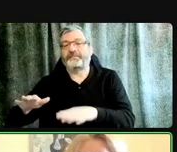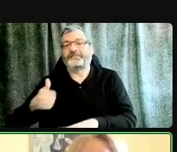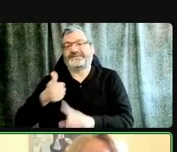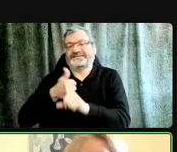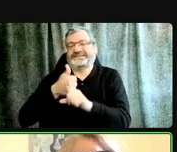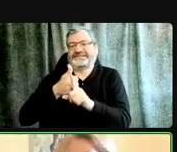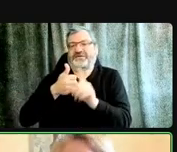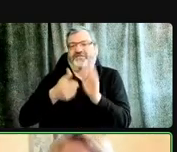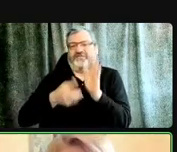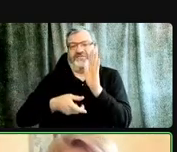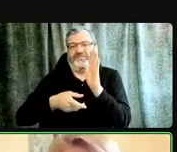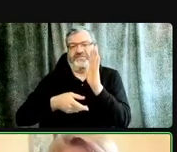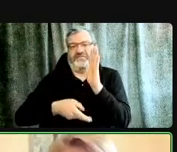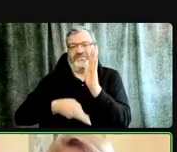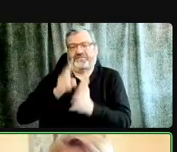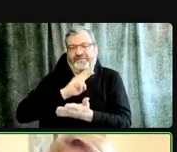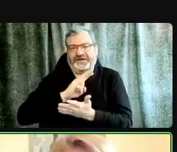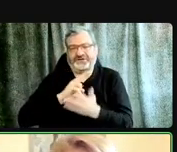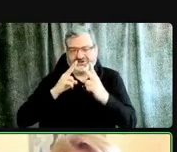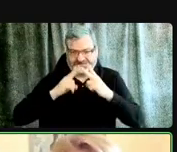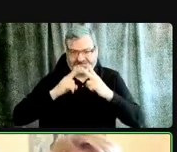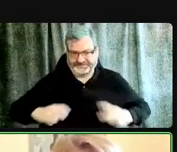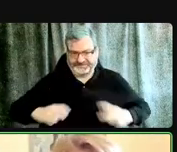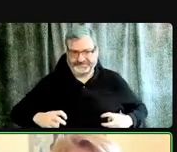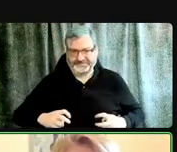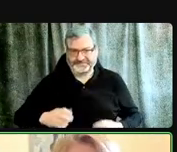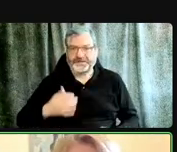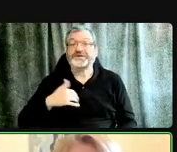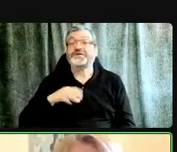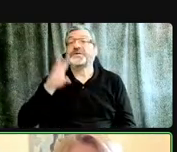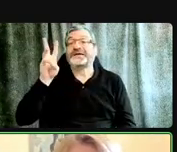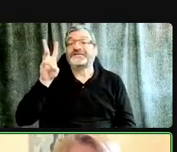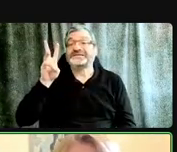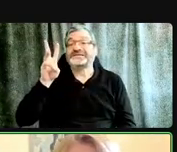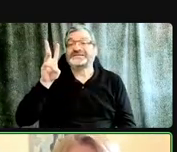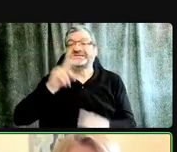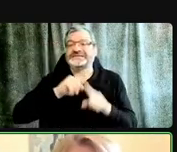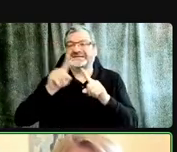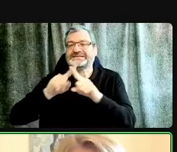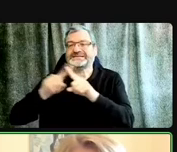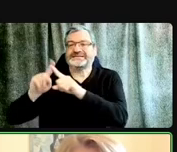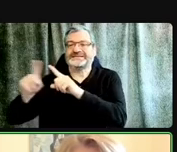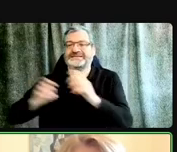So there are six different emotional touch points that we decided to explore.